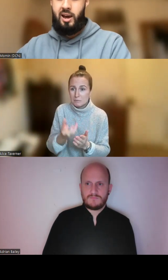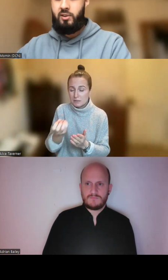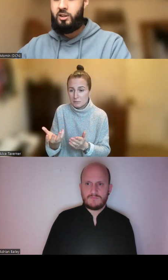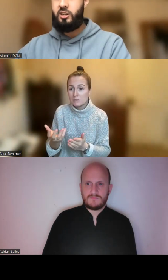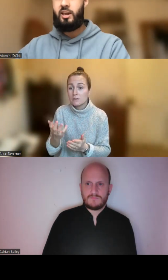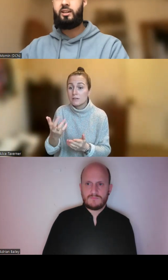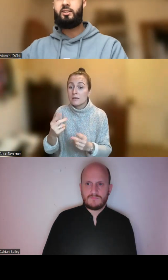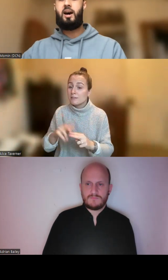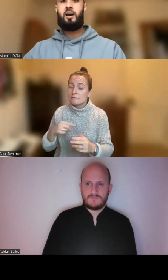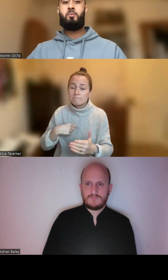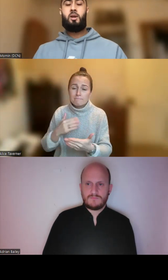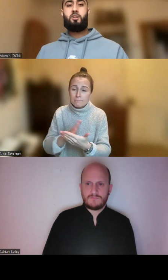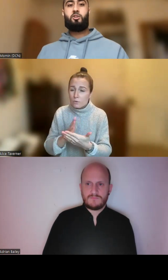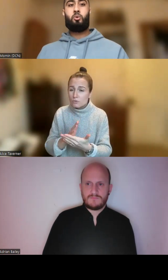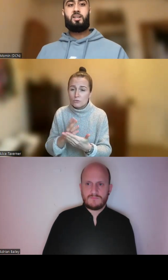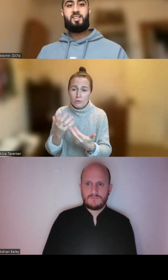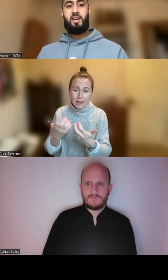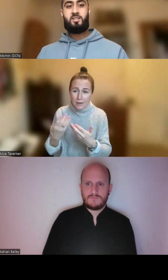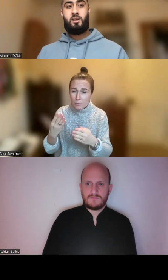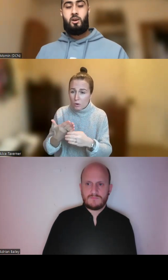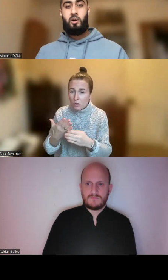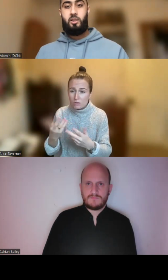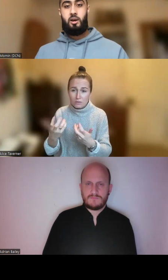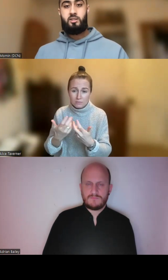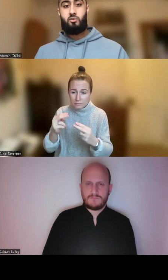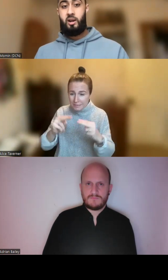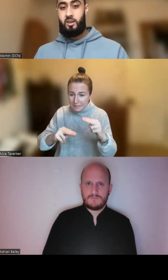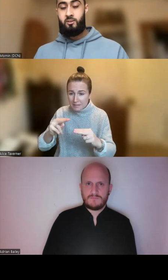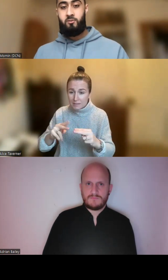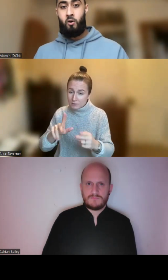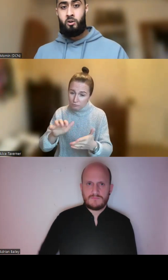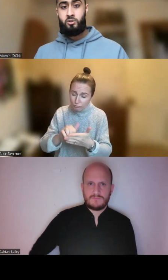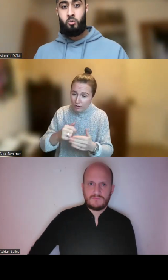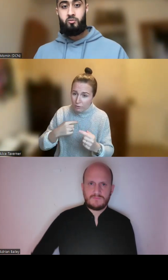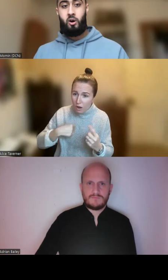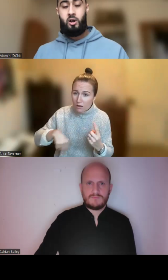we haven't actually taken the time to assess whether it's the right thing for us or we've got